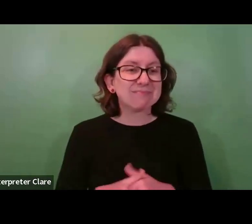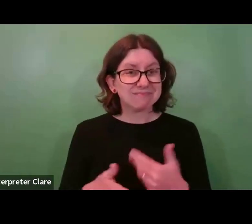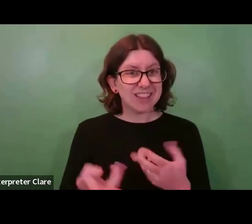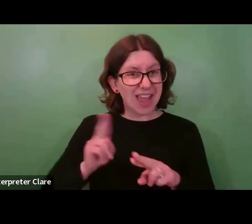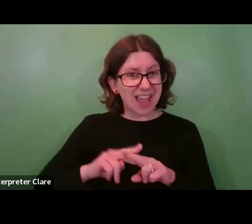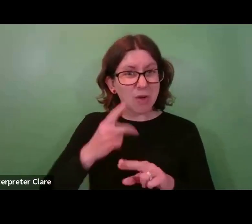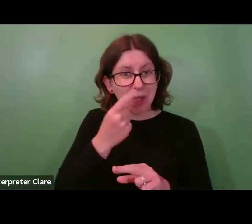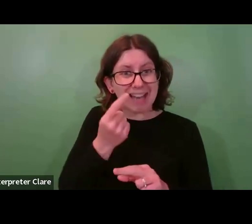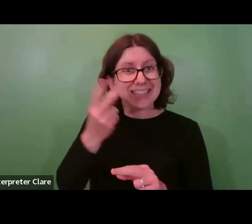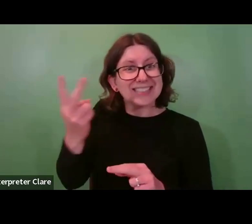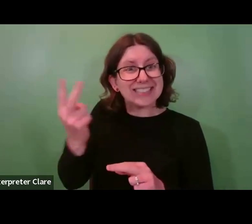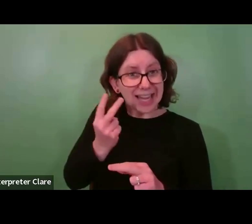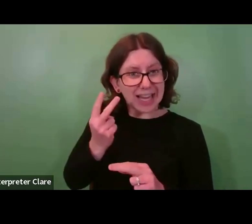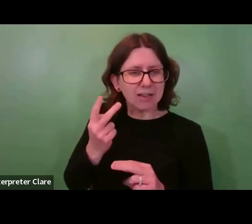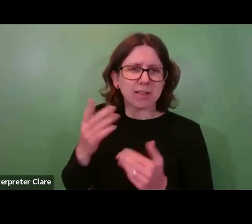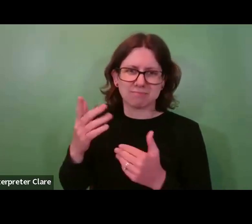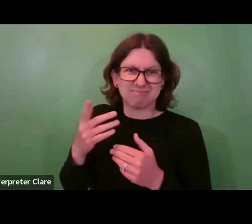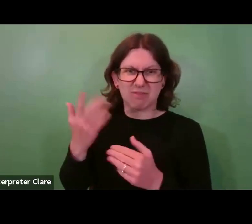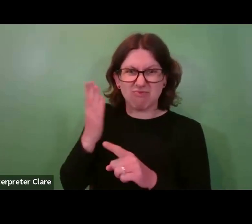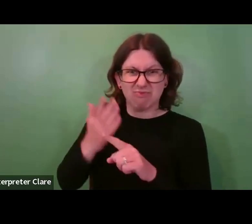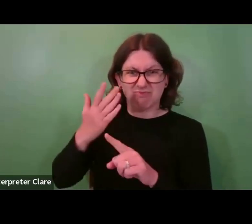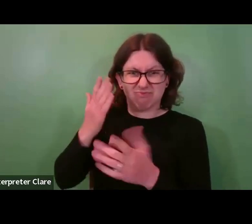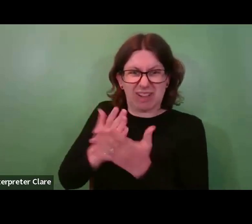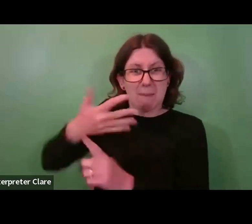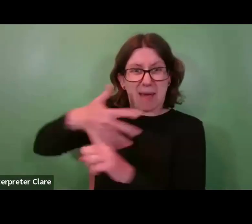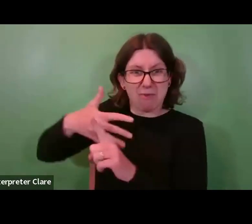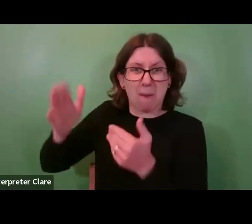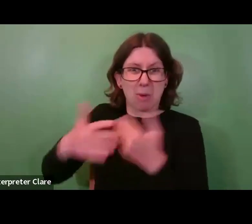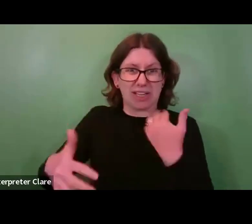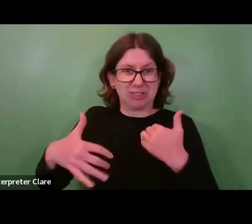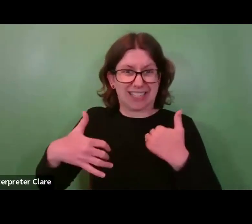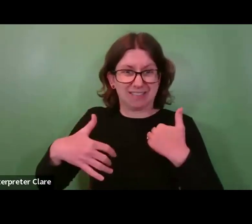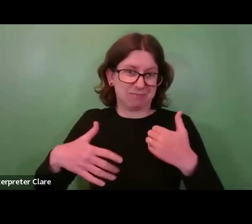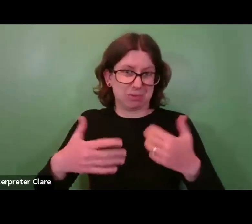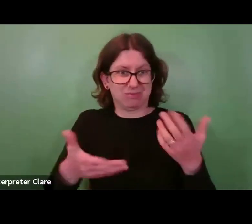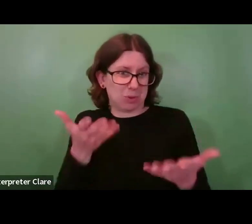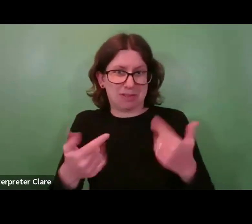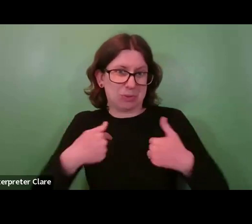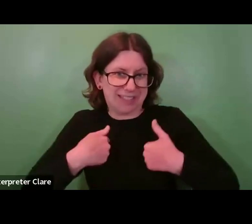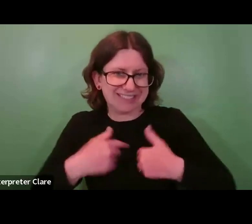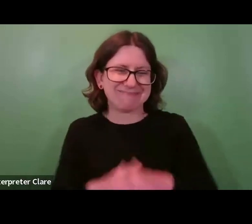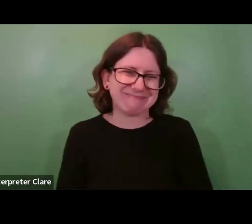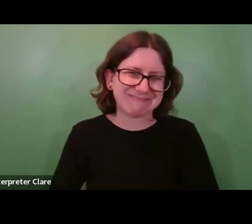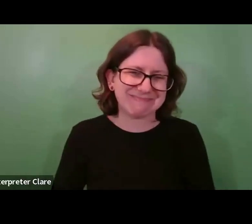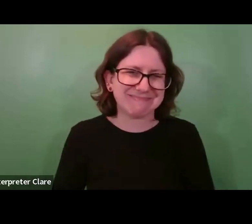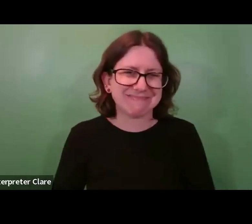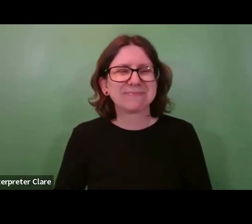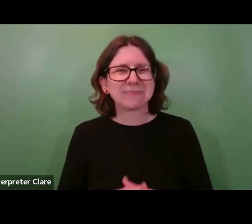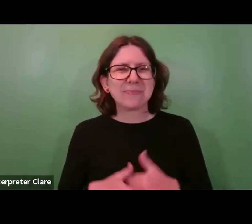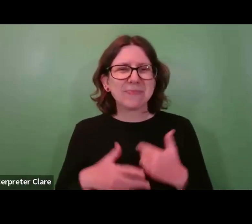it's more interesting than I am, to be perfectly honest. So I think it's really interesting actually,